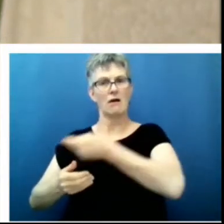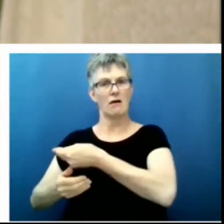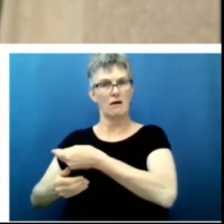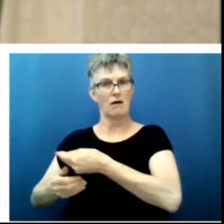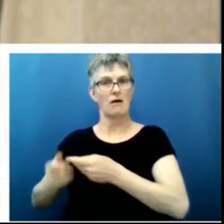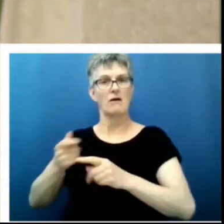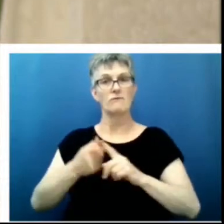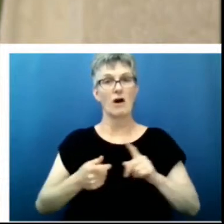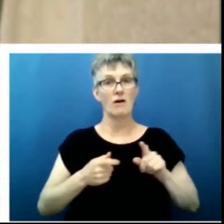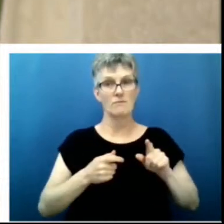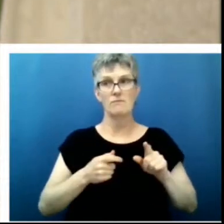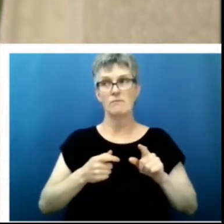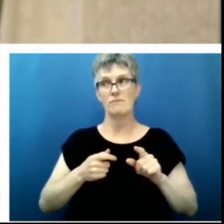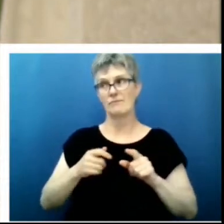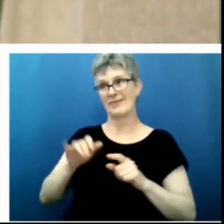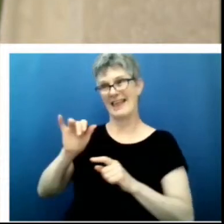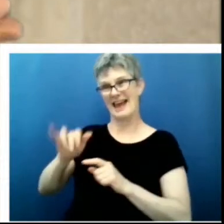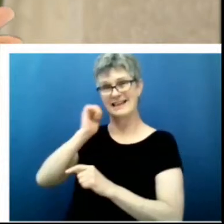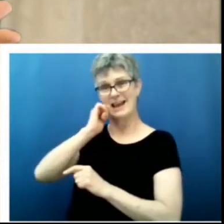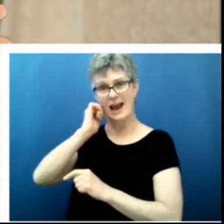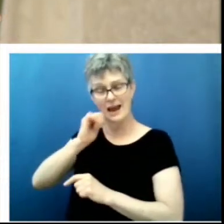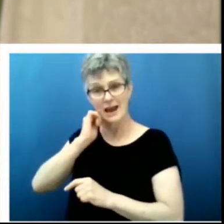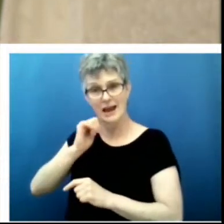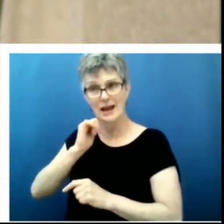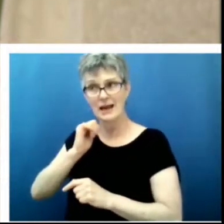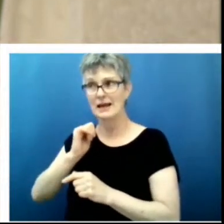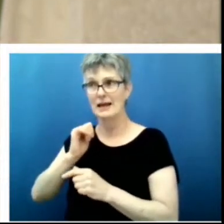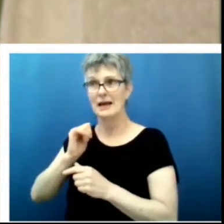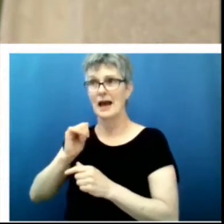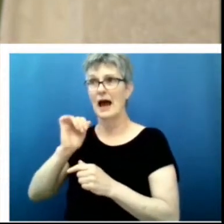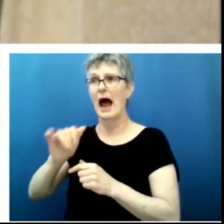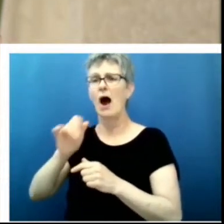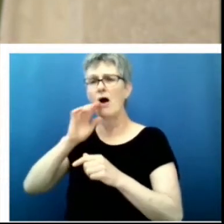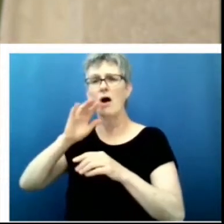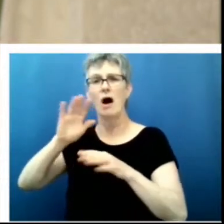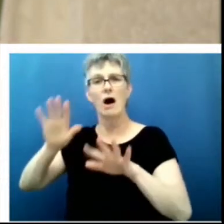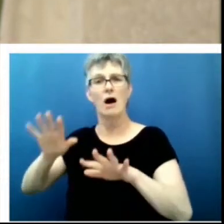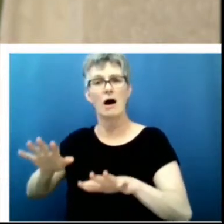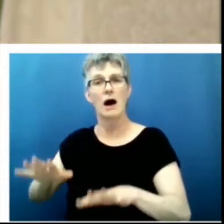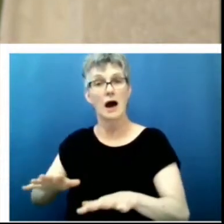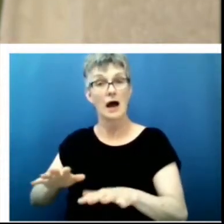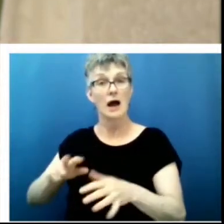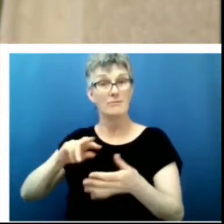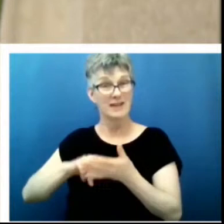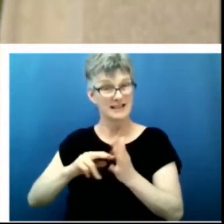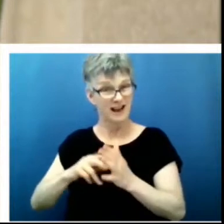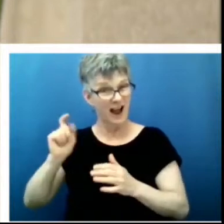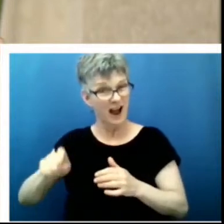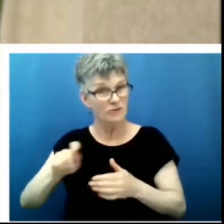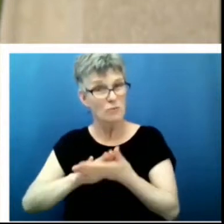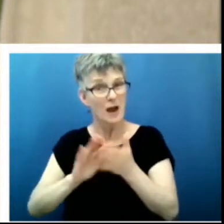I figured I'd have to either become a monk or a nun, or be rich enough that I could fly around